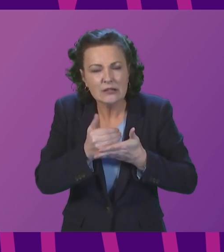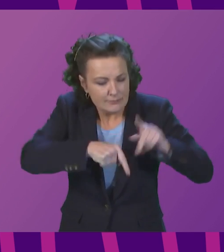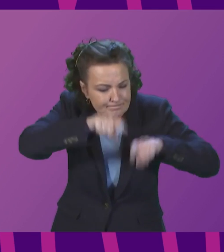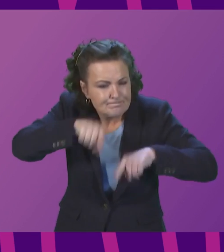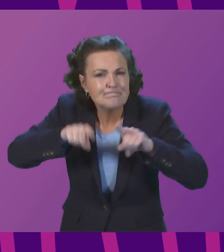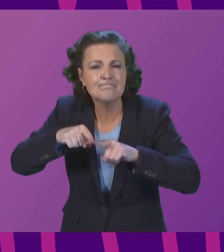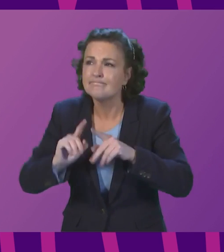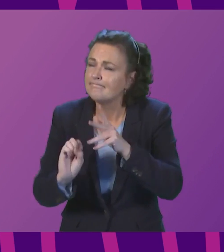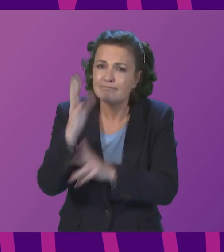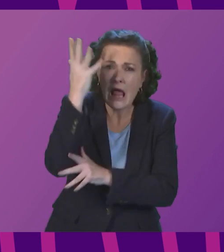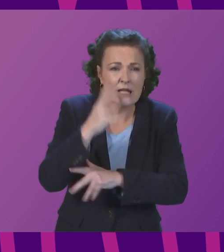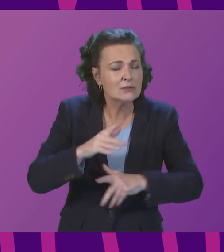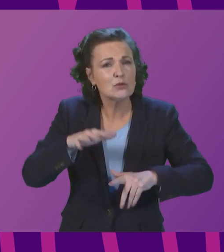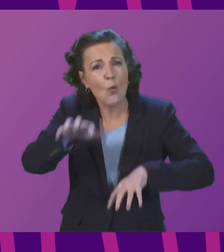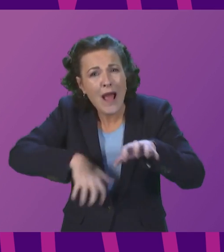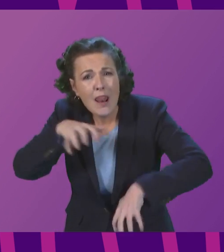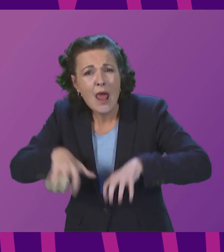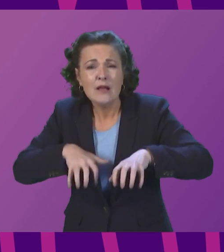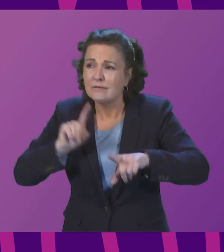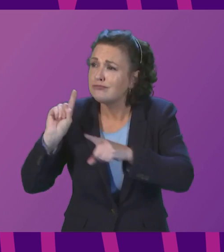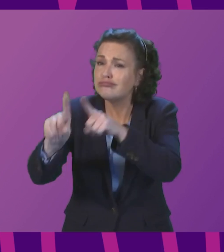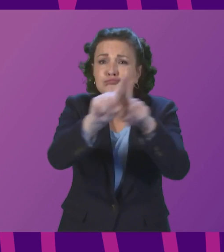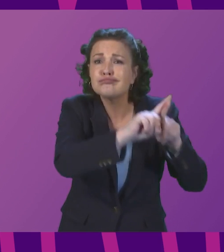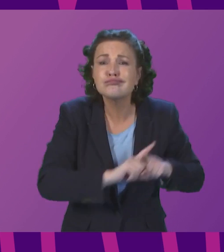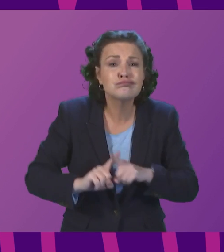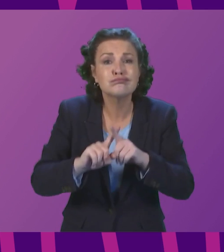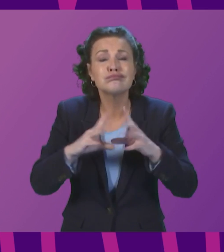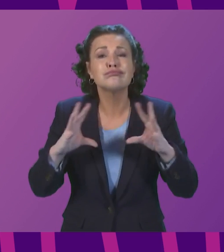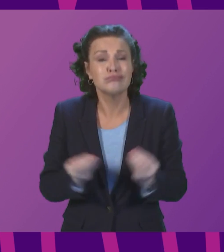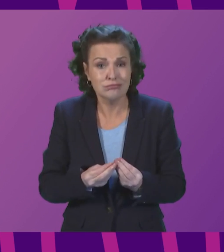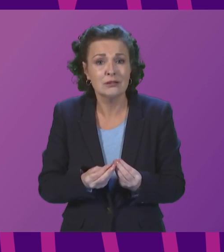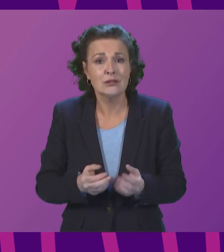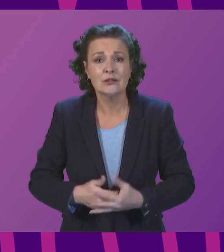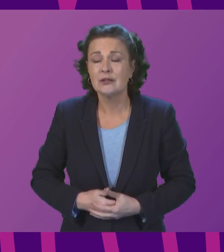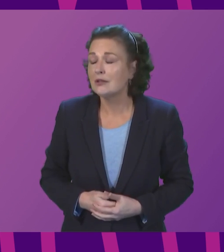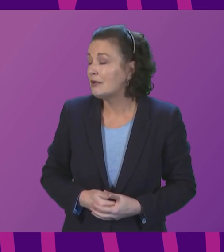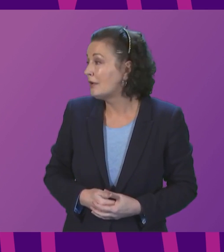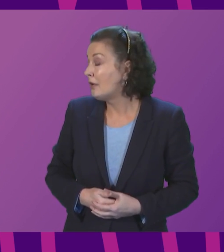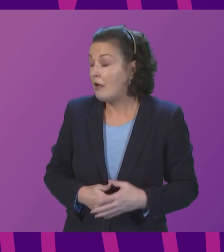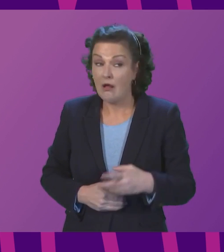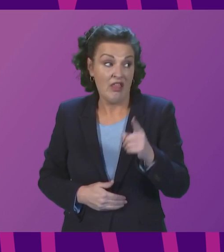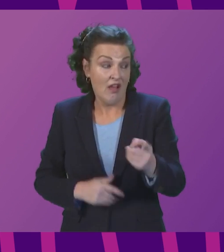It actually beggars belief that a Tory MSP is getting up to talk about taking climate change seriously.